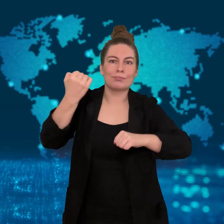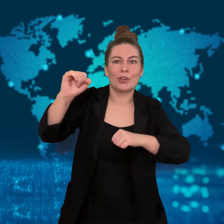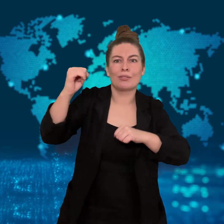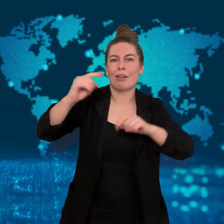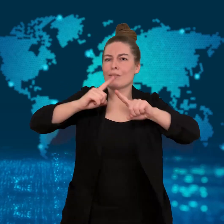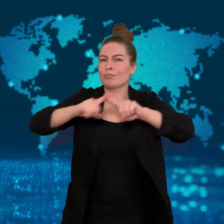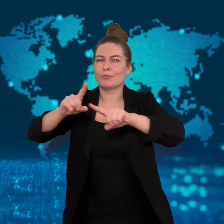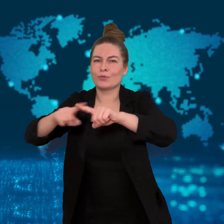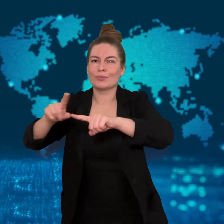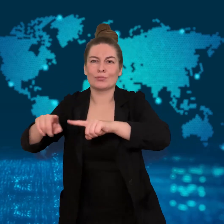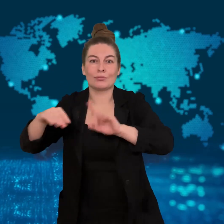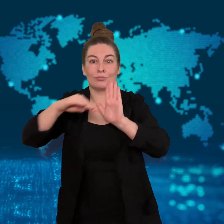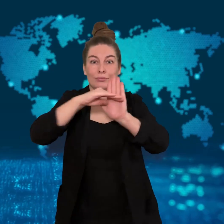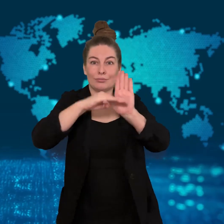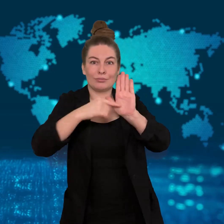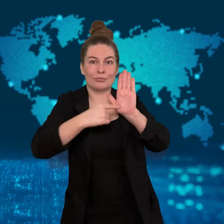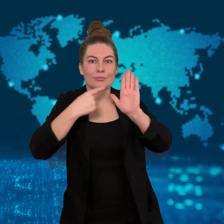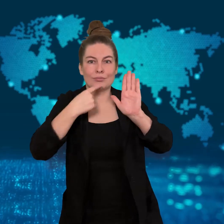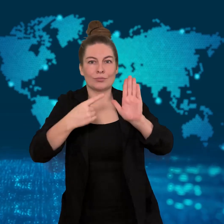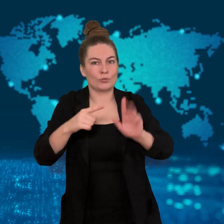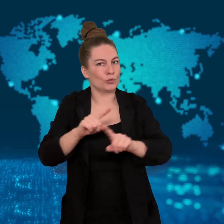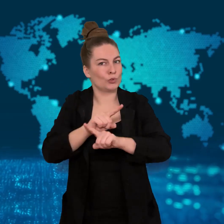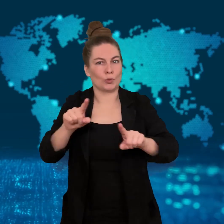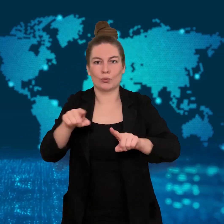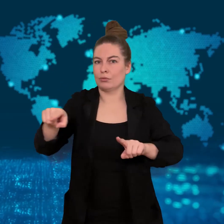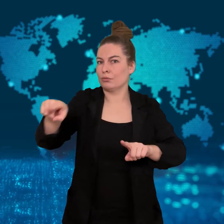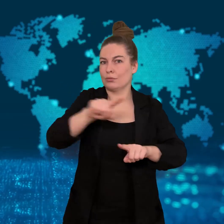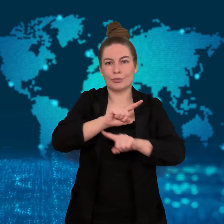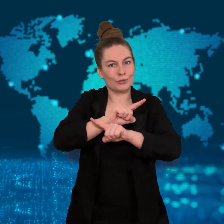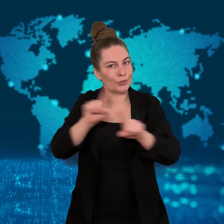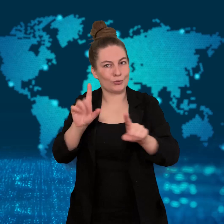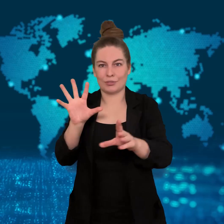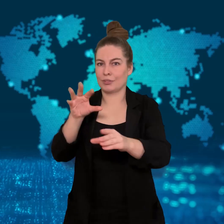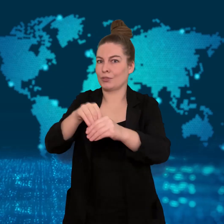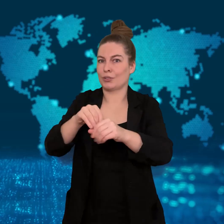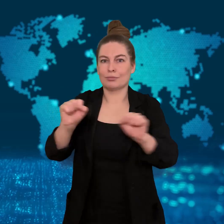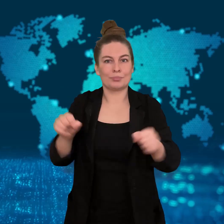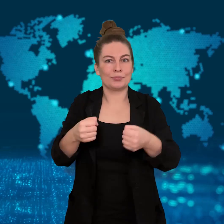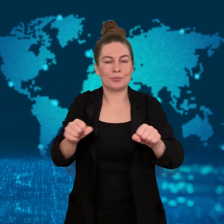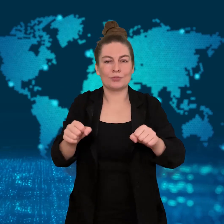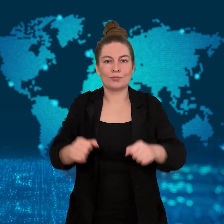participate in "unauthorized mass events."